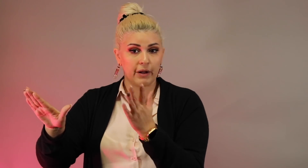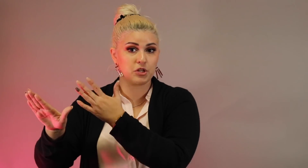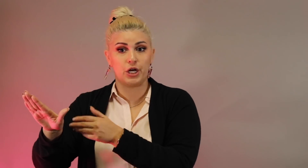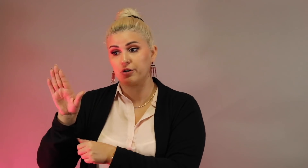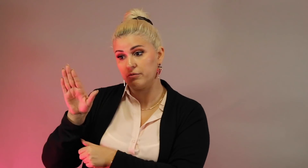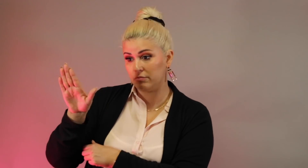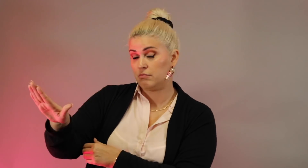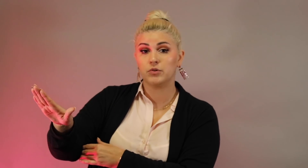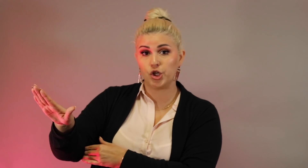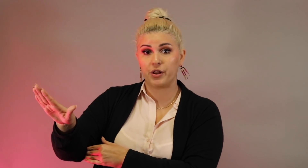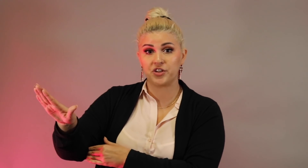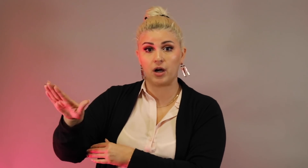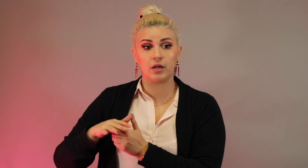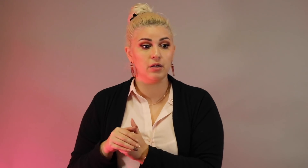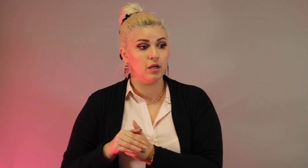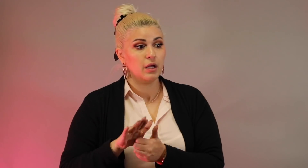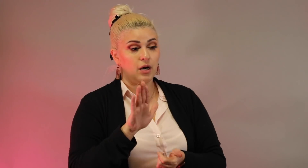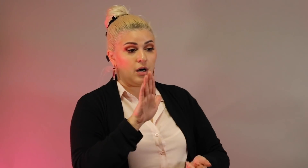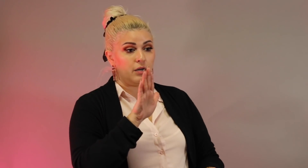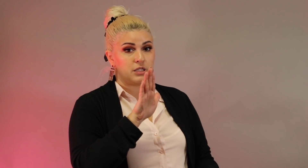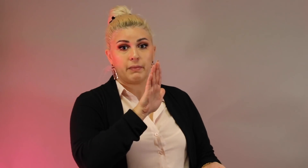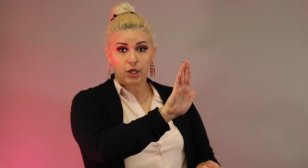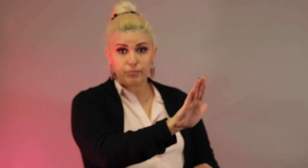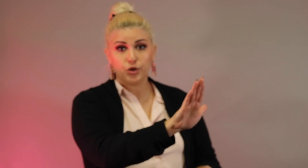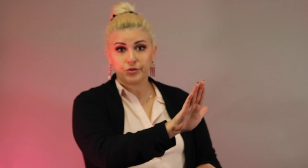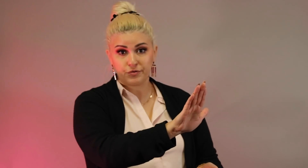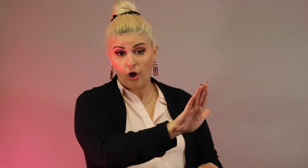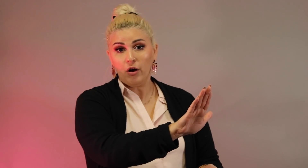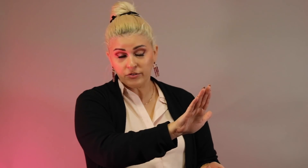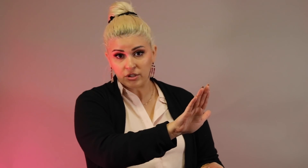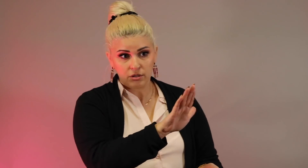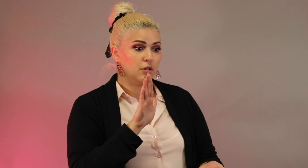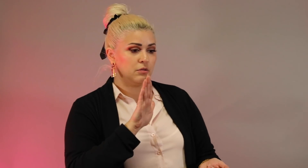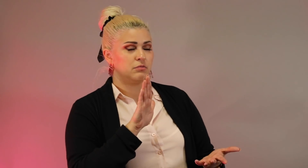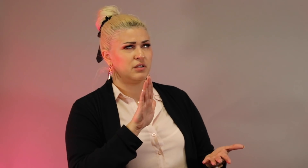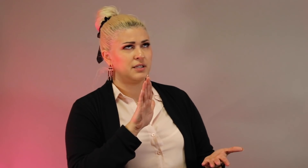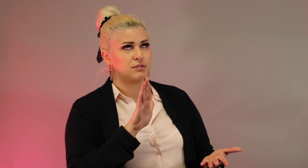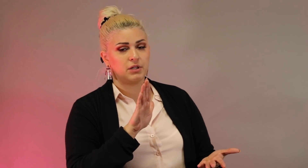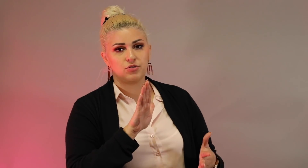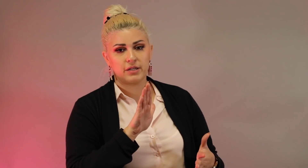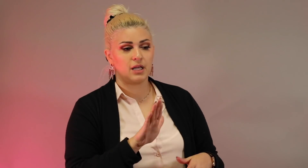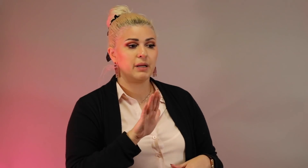whatever the gender, Jody the dog. It's my computer's fault, that doesn't really translate,